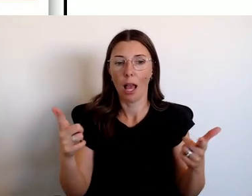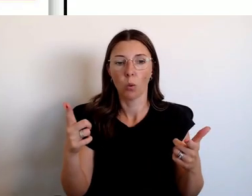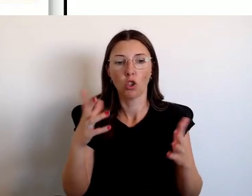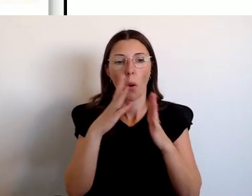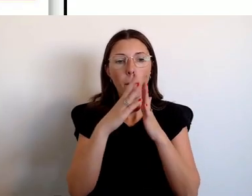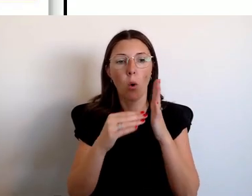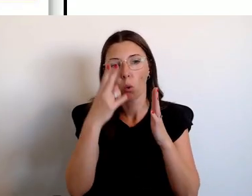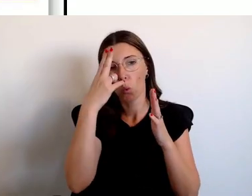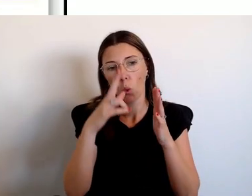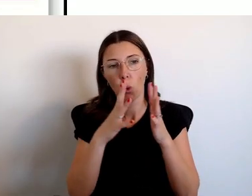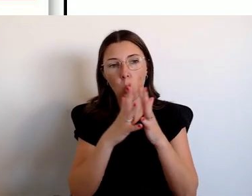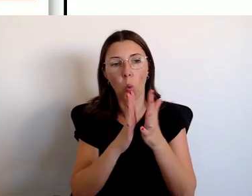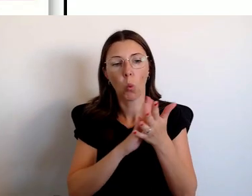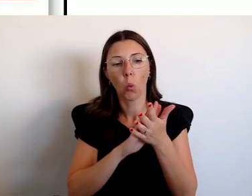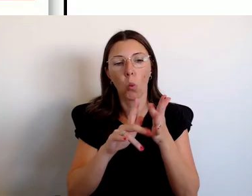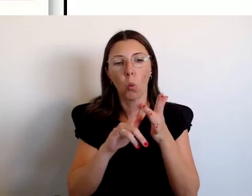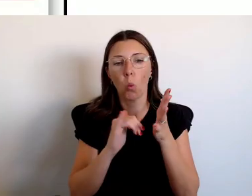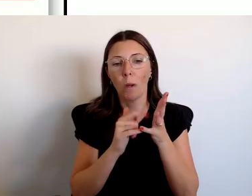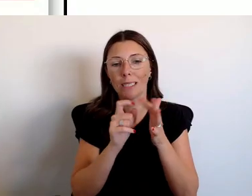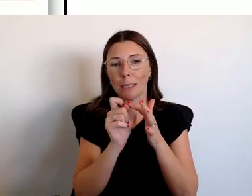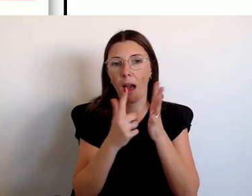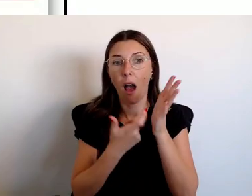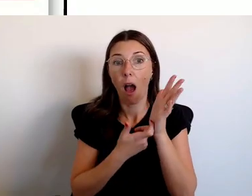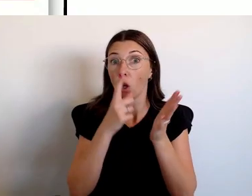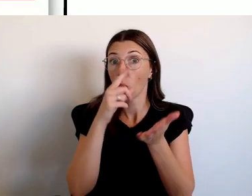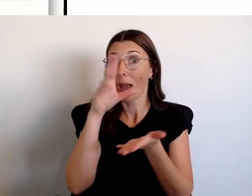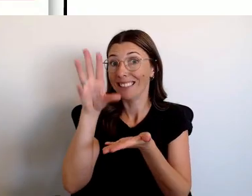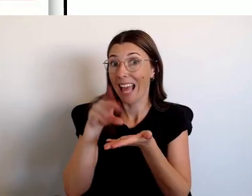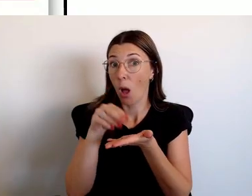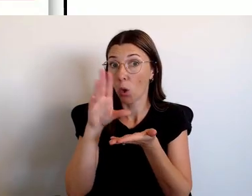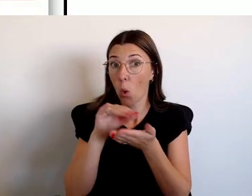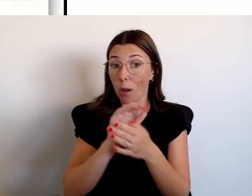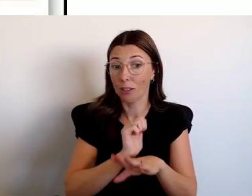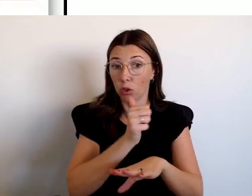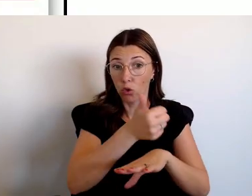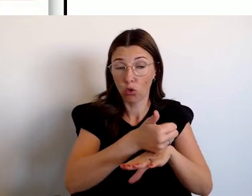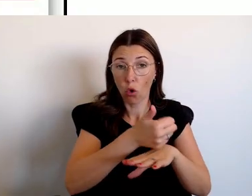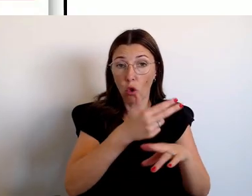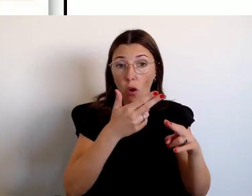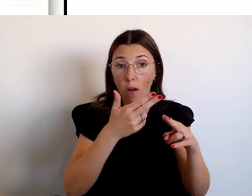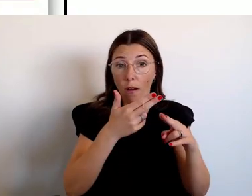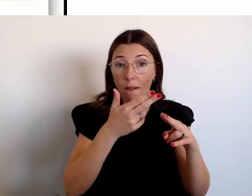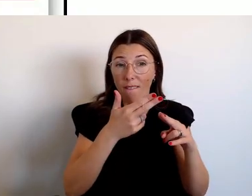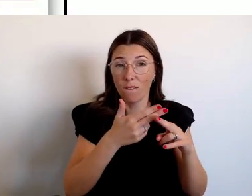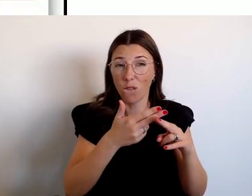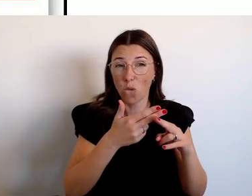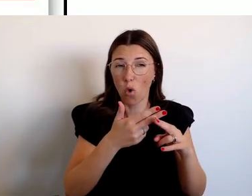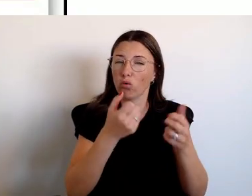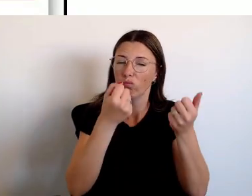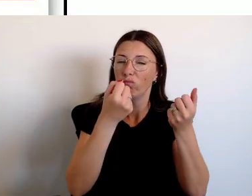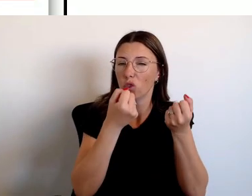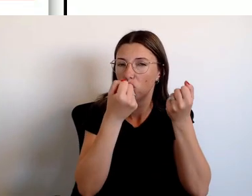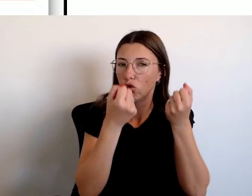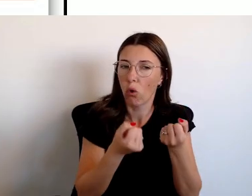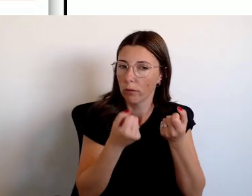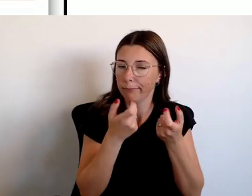Whisper is an open source language model which you can download and install on suitably strong infrastructure in your own environment.